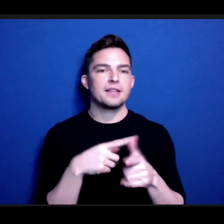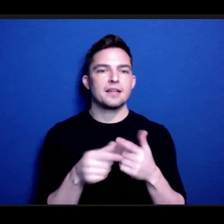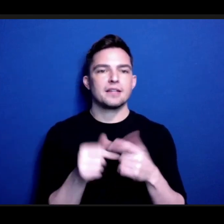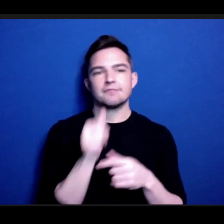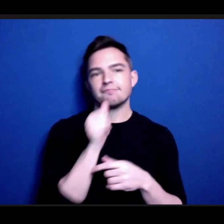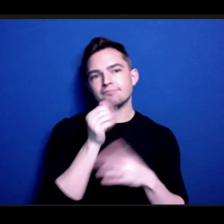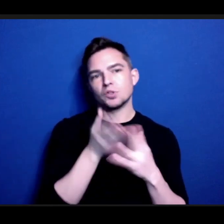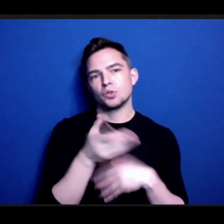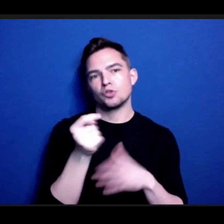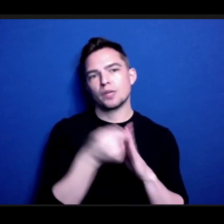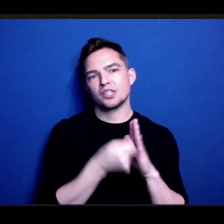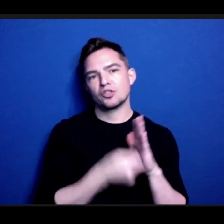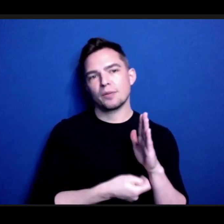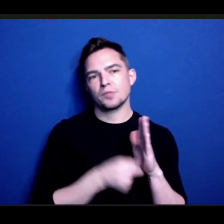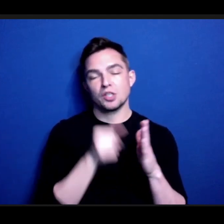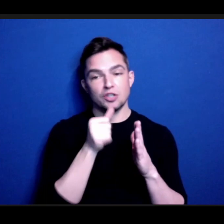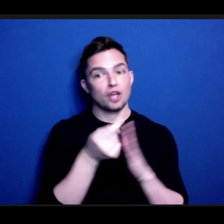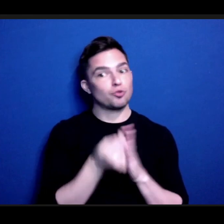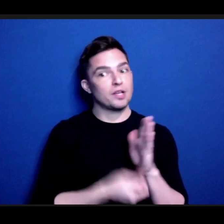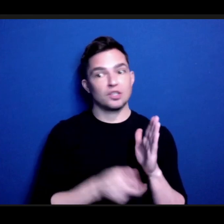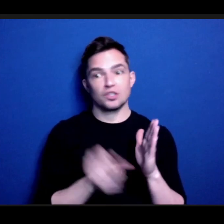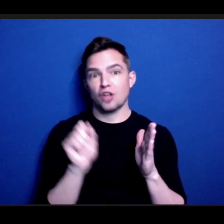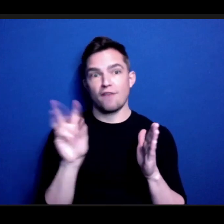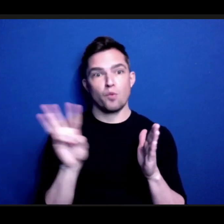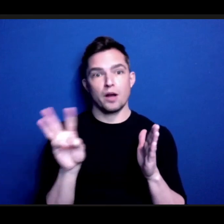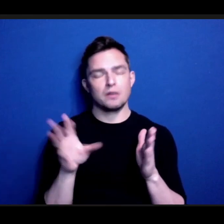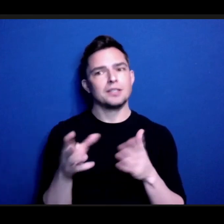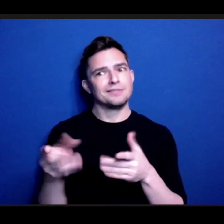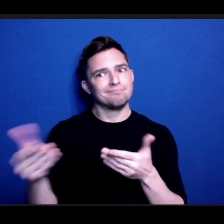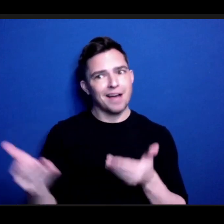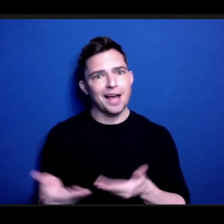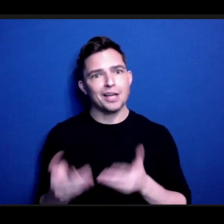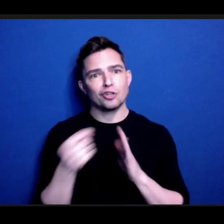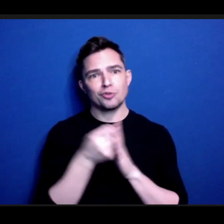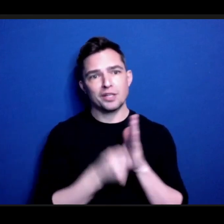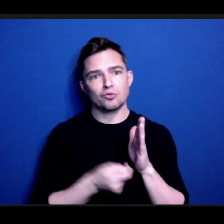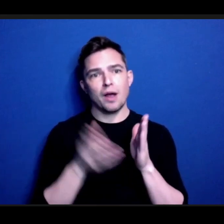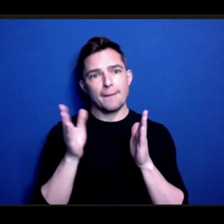transcription. Not a transcription software, hire a transcriber, who can, you know, make